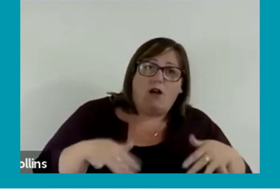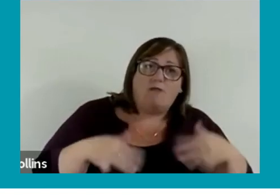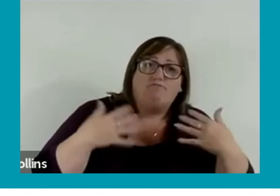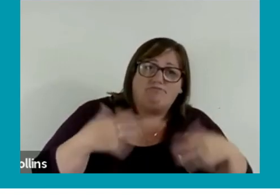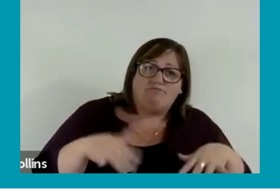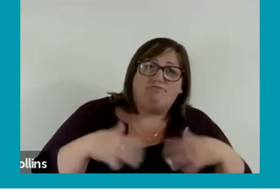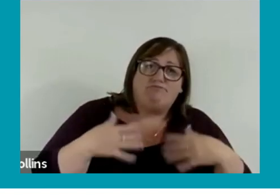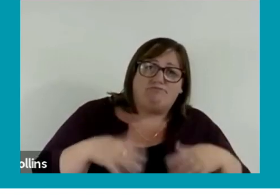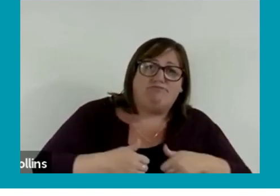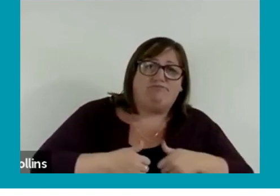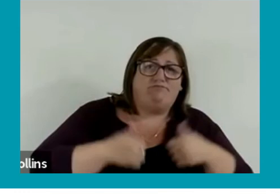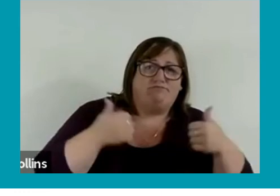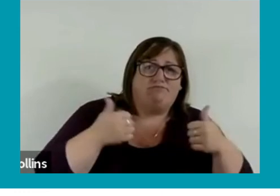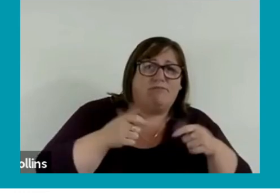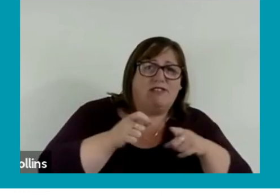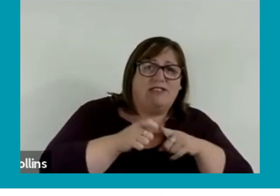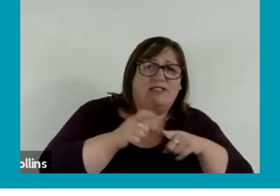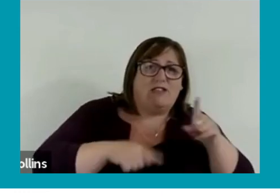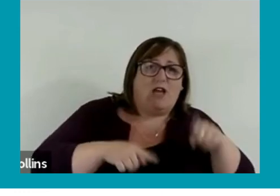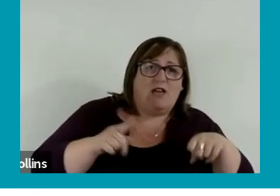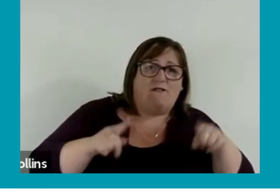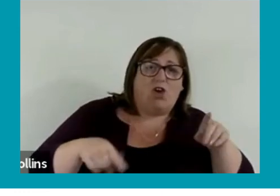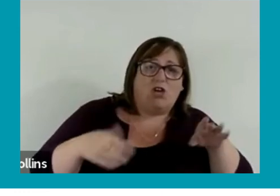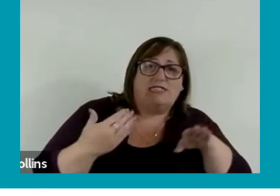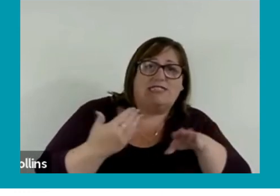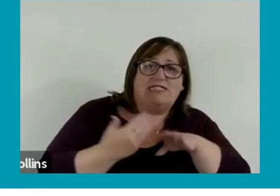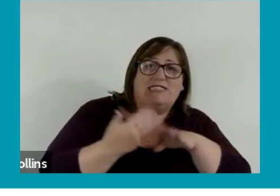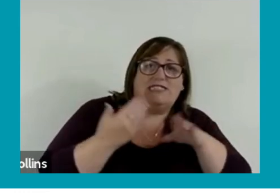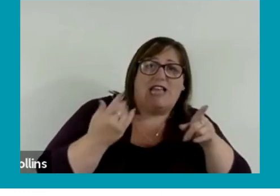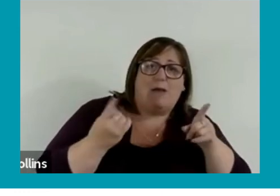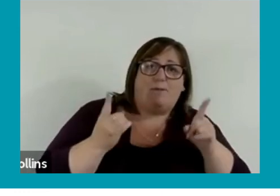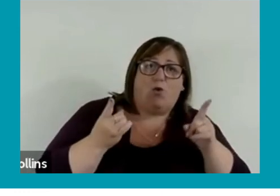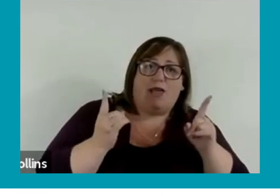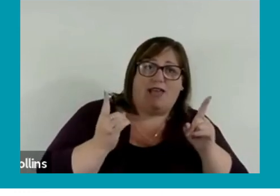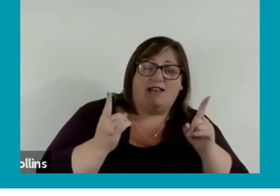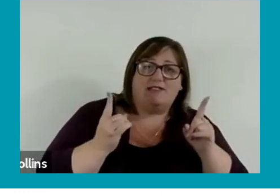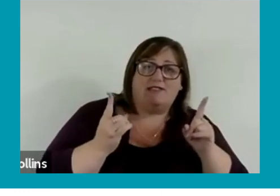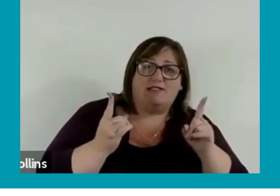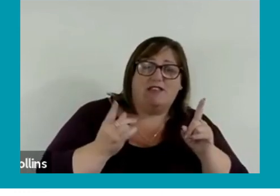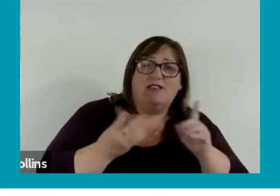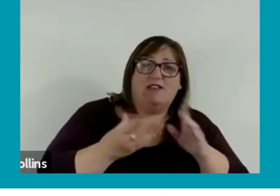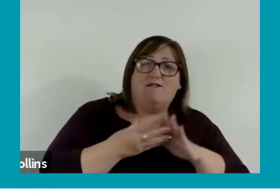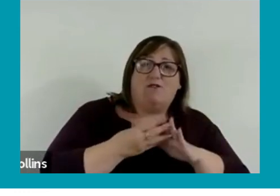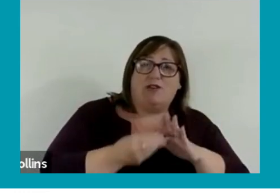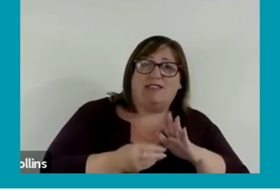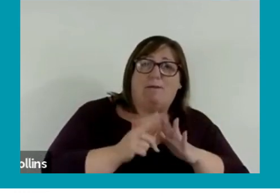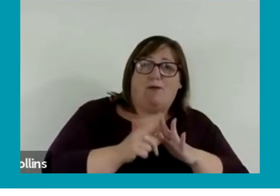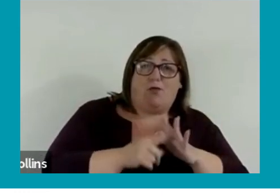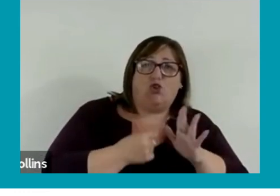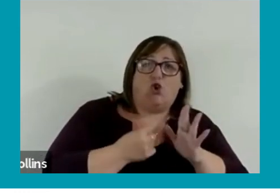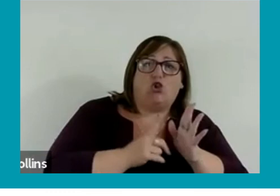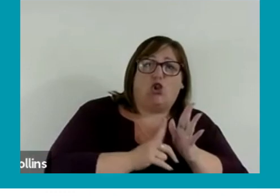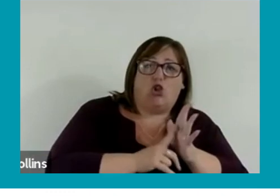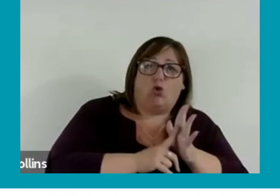as the john lewis partnership and as nicole has just so so elegantly highlighted today we do have